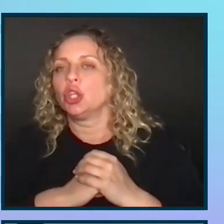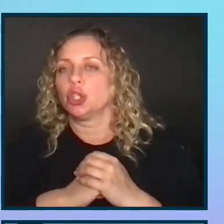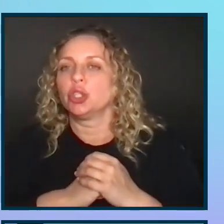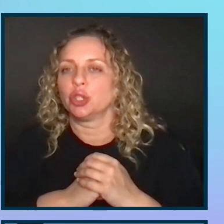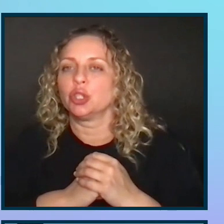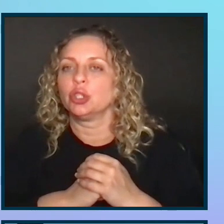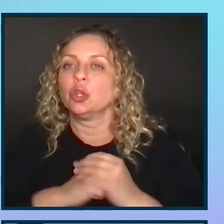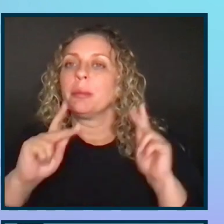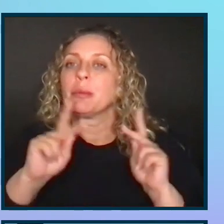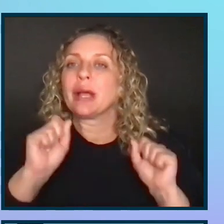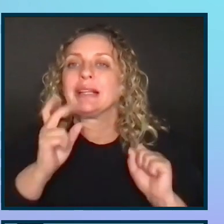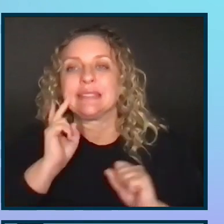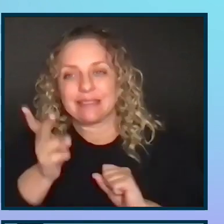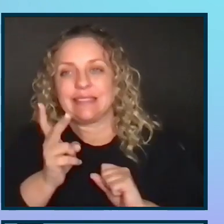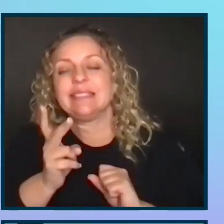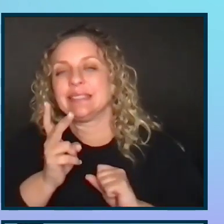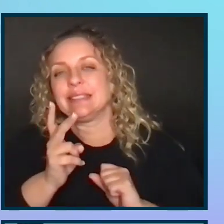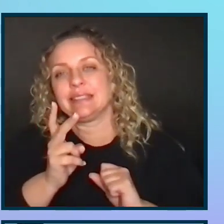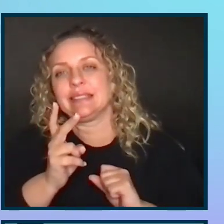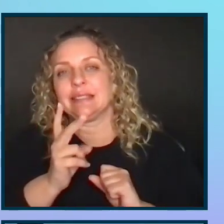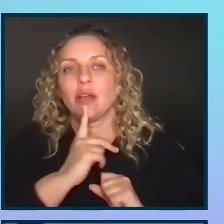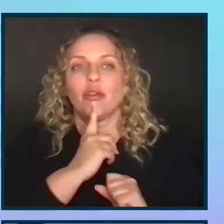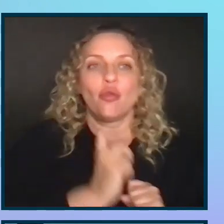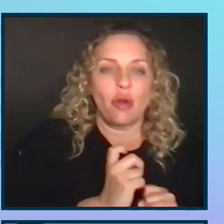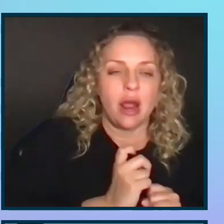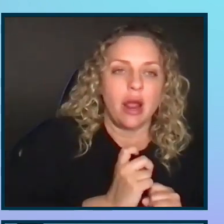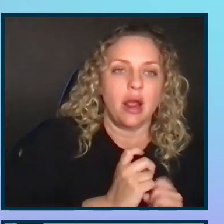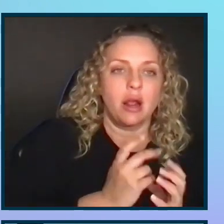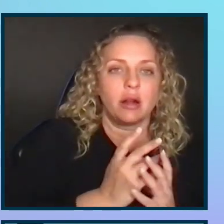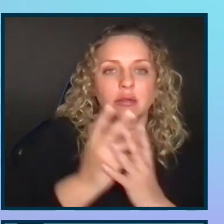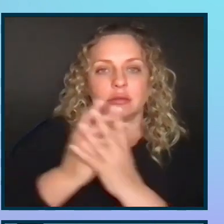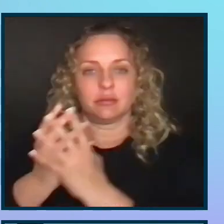can see how red might be experienced differently by different users.